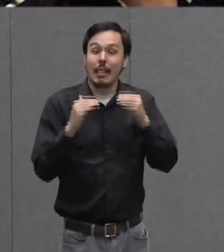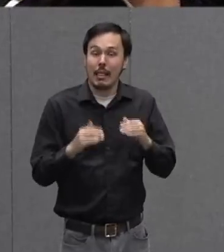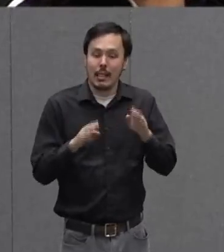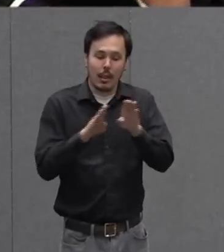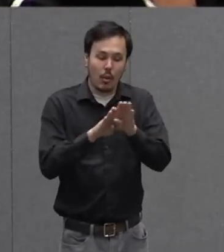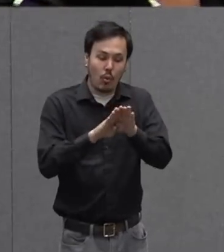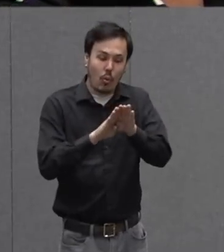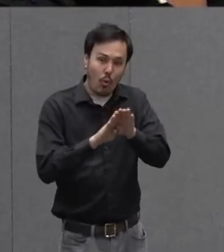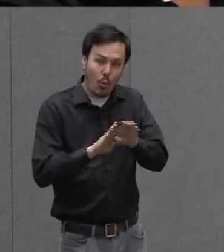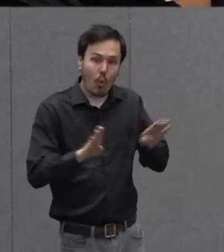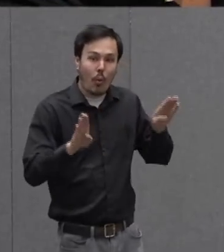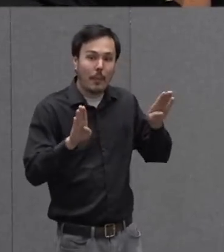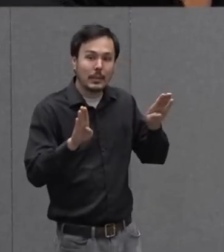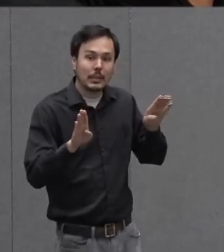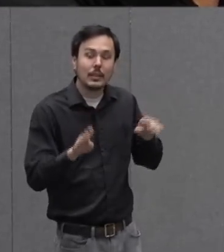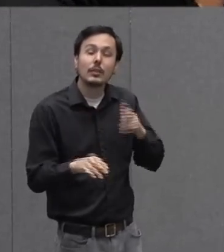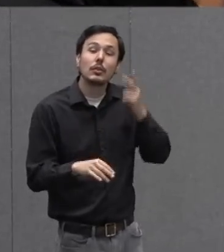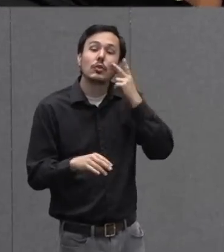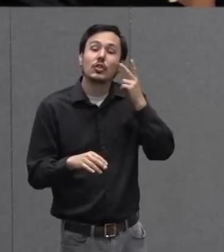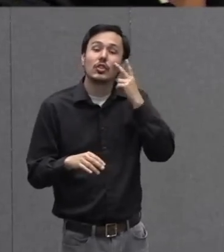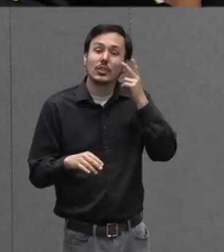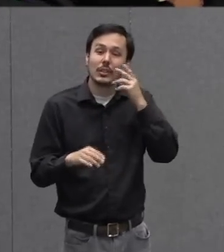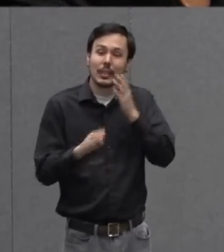If you've ever ridden on a bus, they make noises.